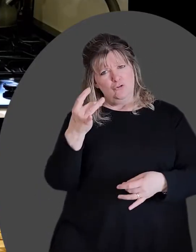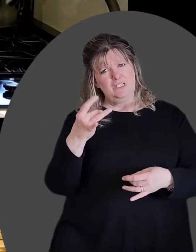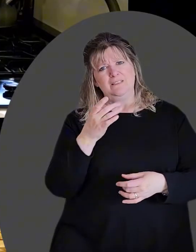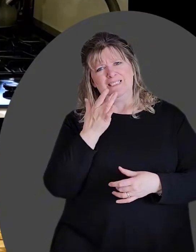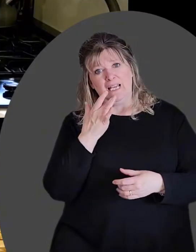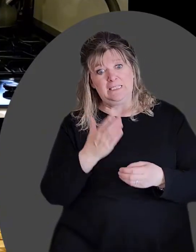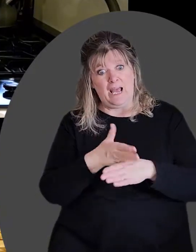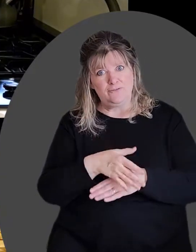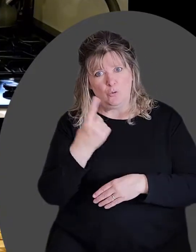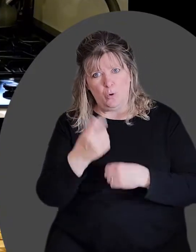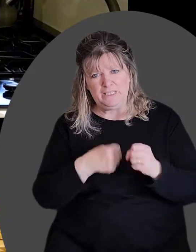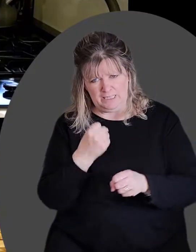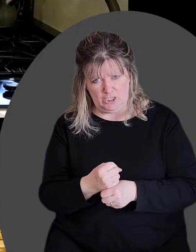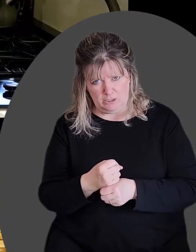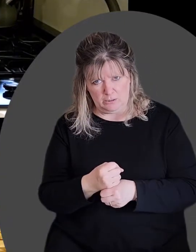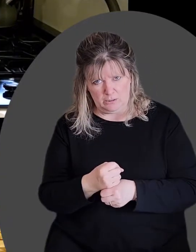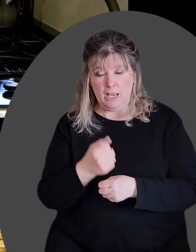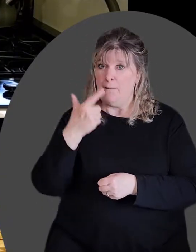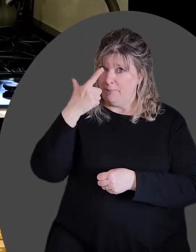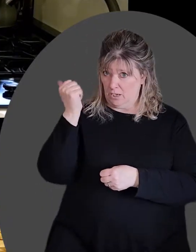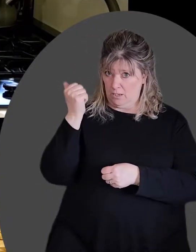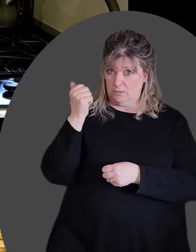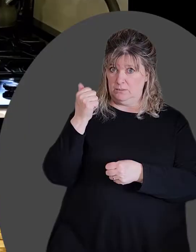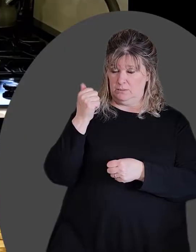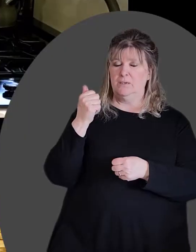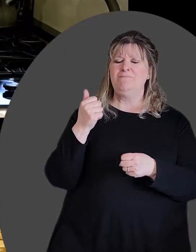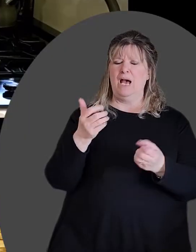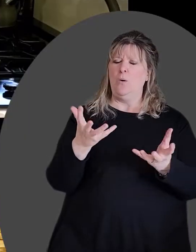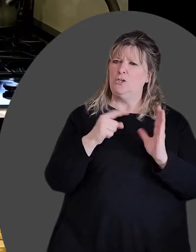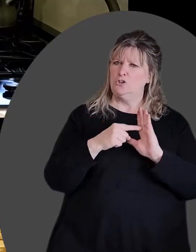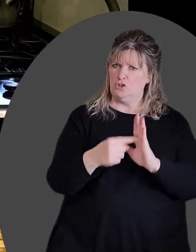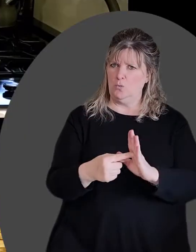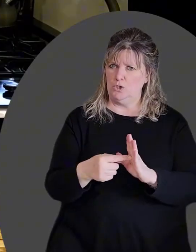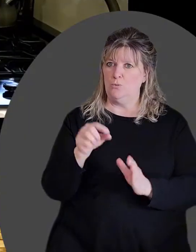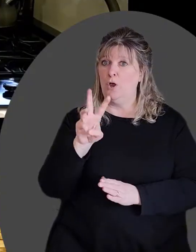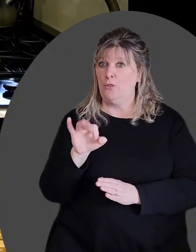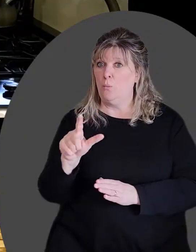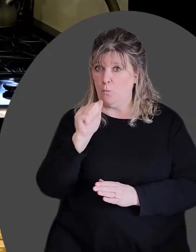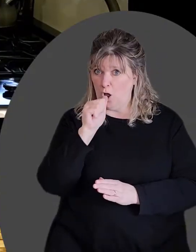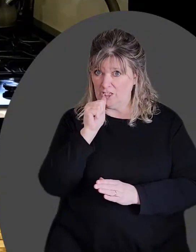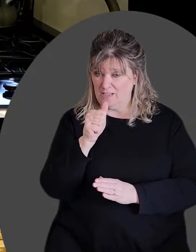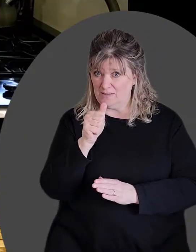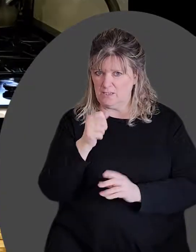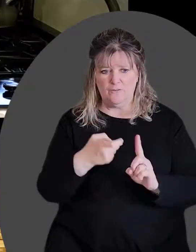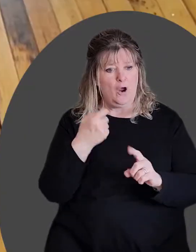because let me show you the walnuts from each batch